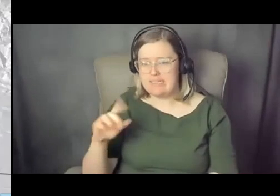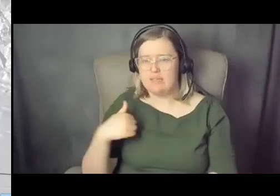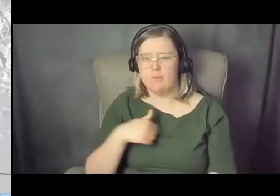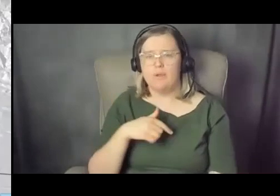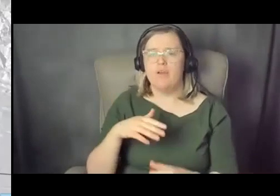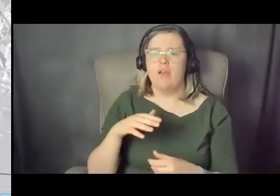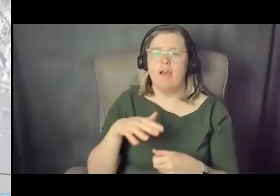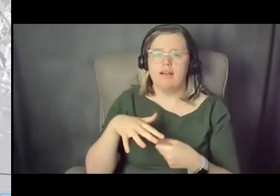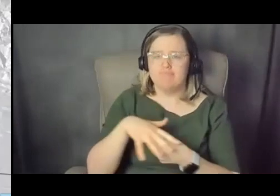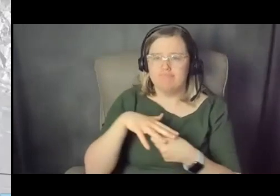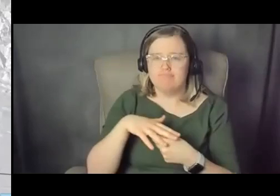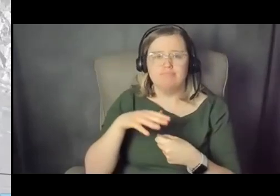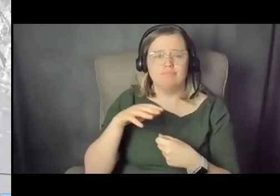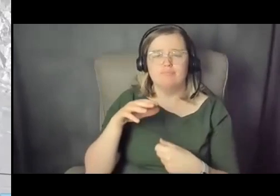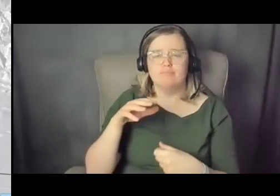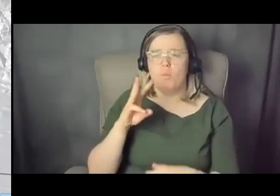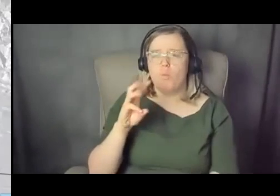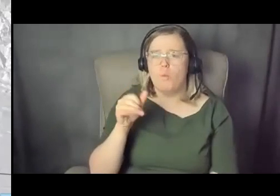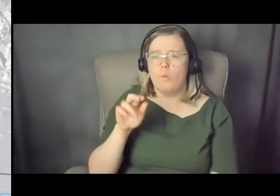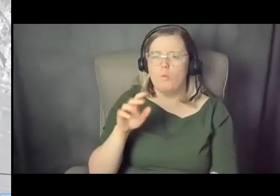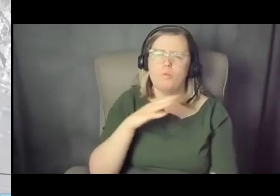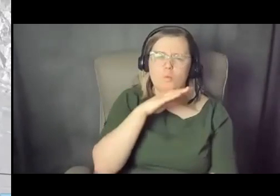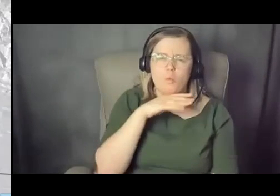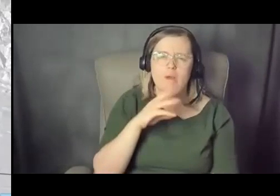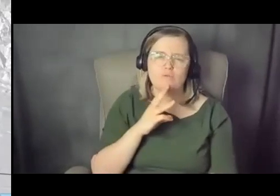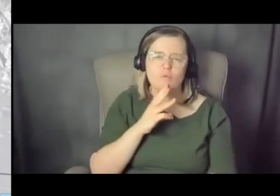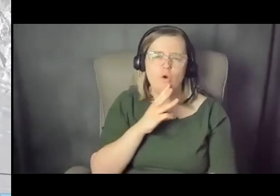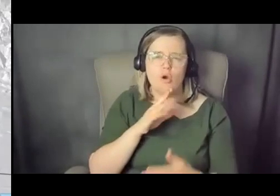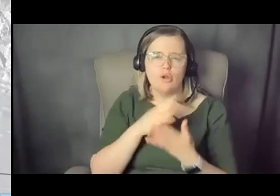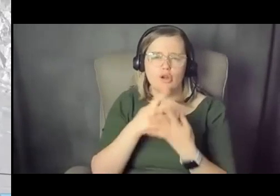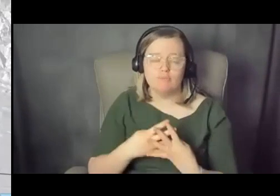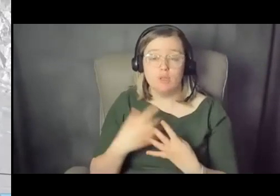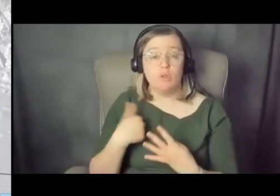and this map shows the area that we serve. So we provide regional wastewater treatment to 17